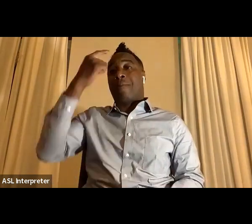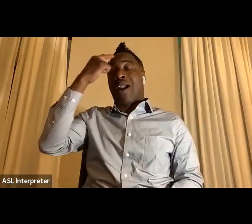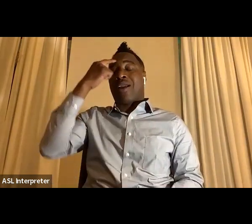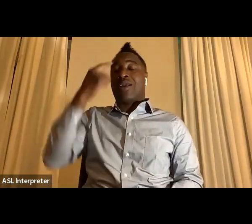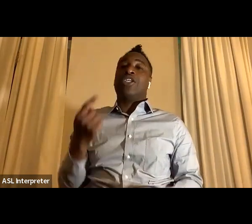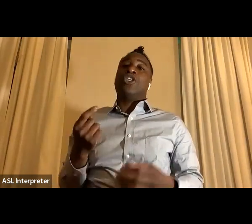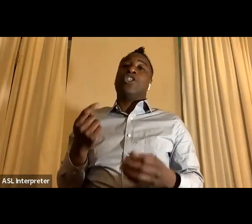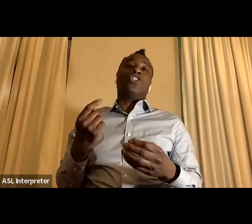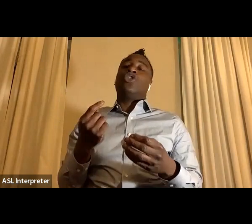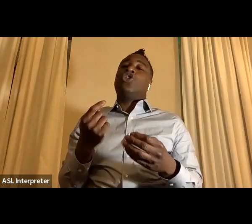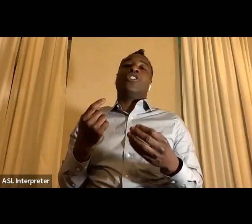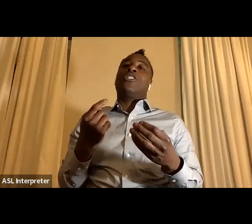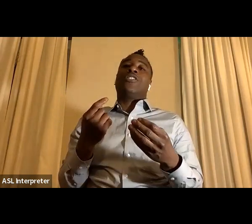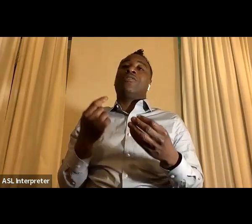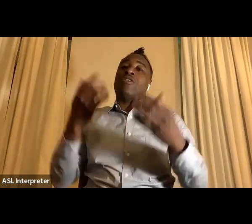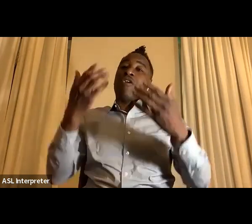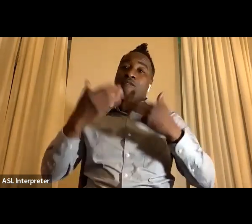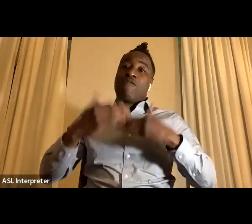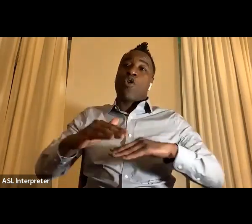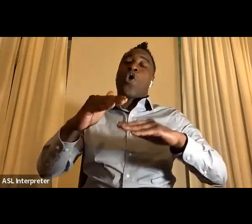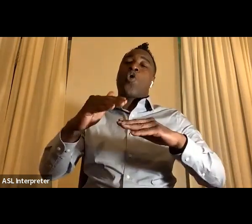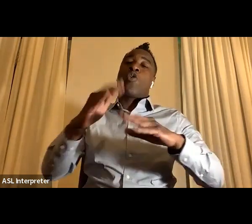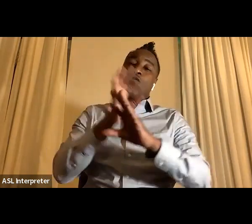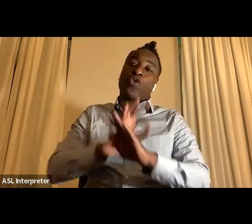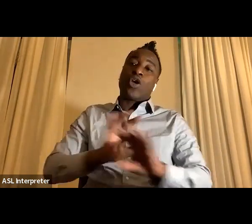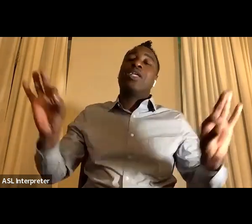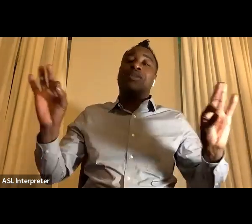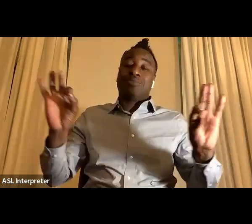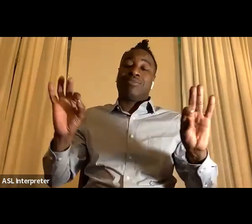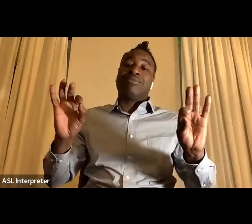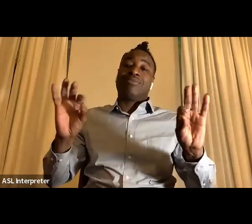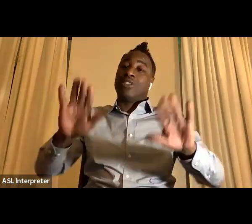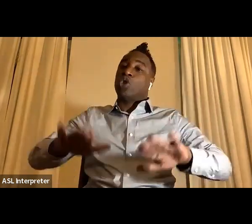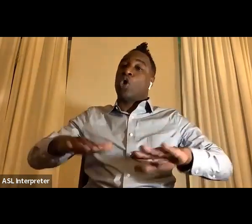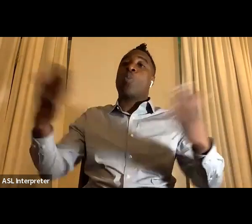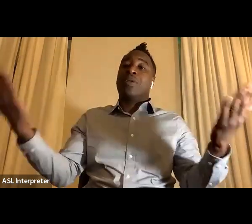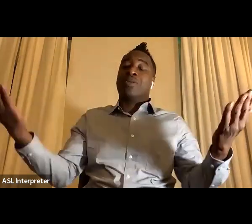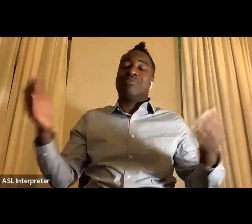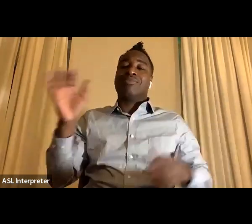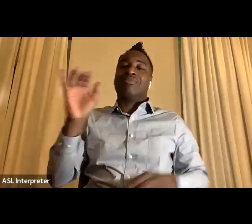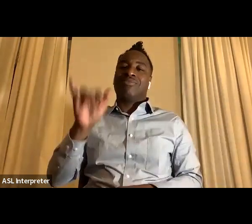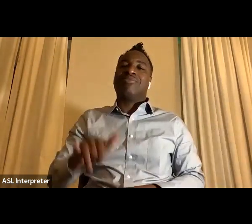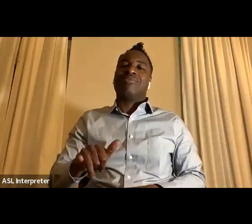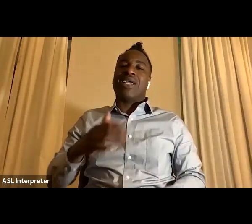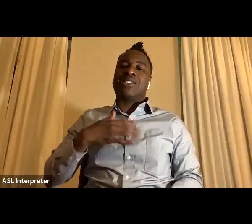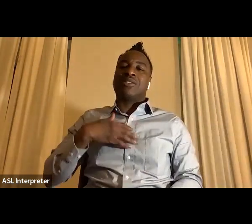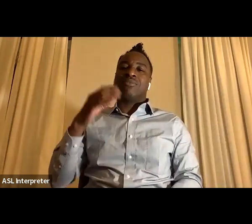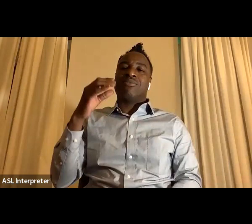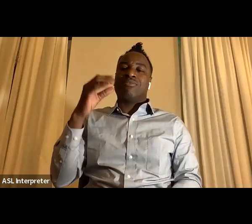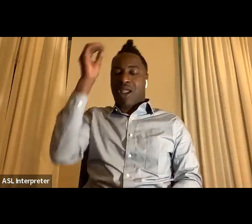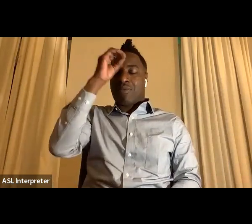And kind of like you were saying intuitively, that's just how I see it for sure. Definitely.